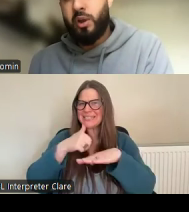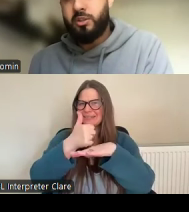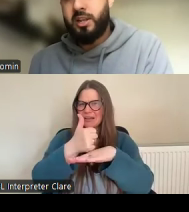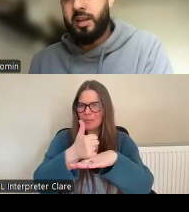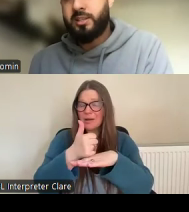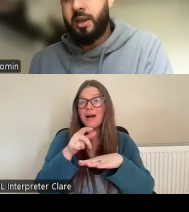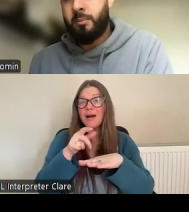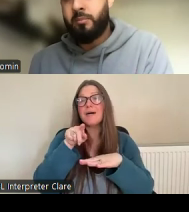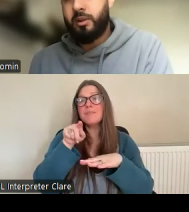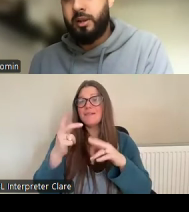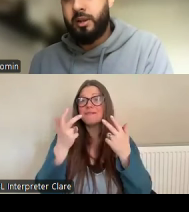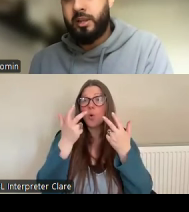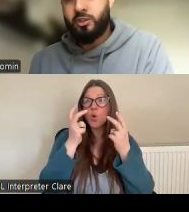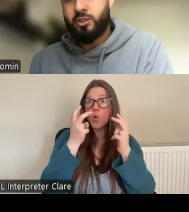because it lets Google know